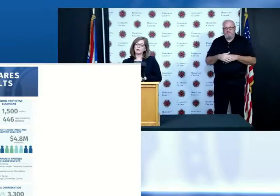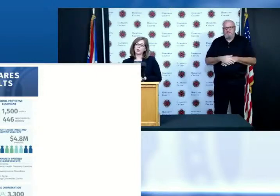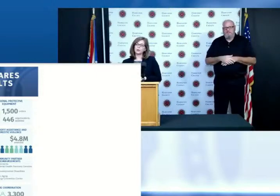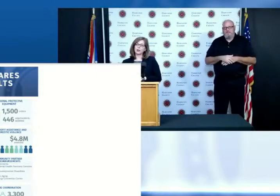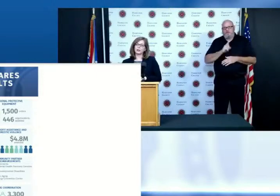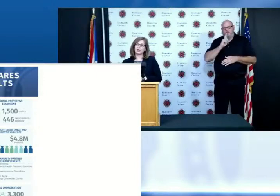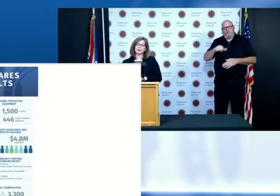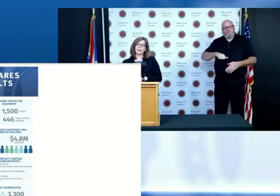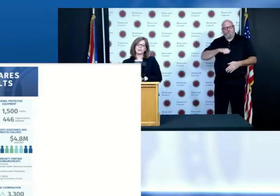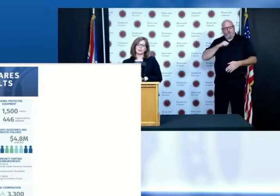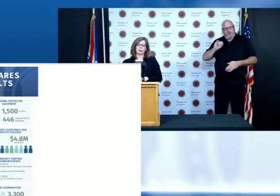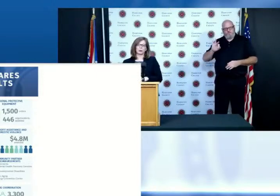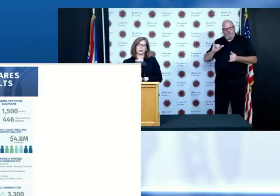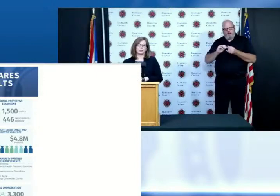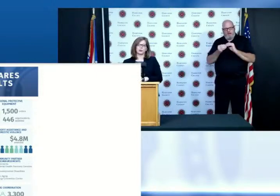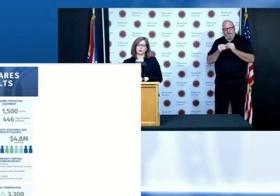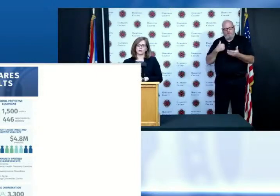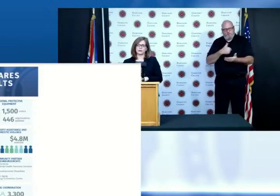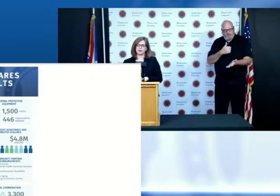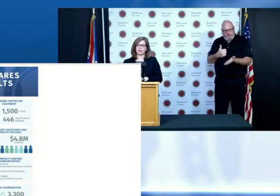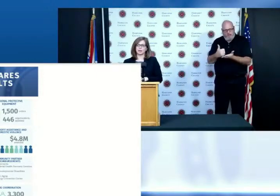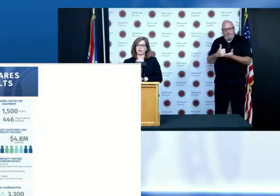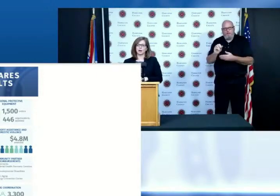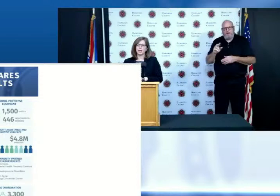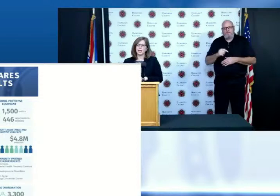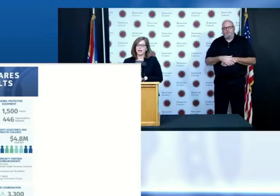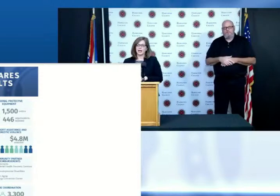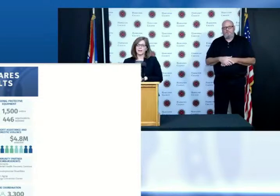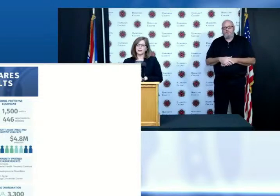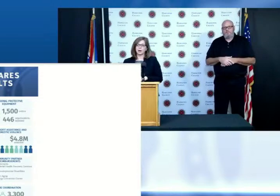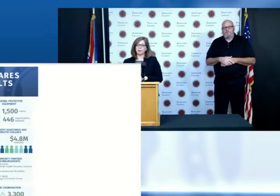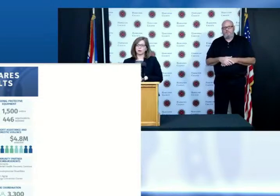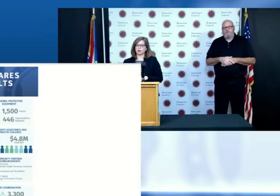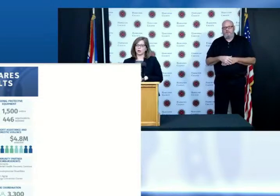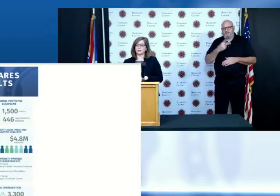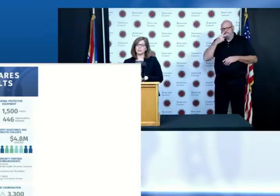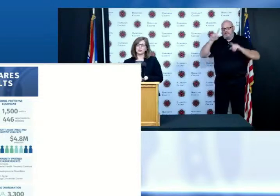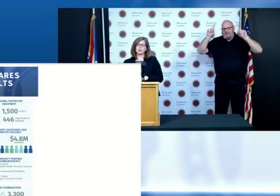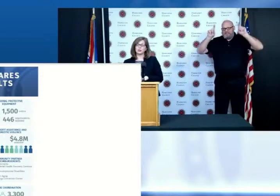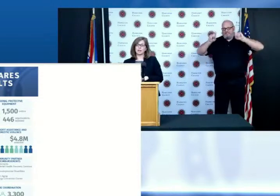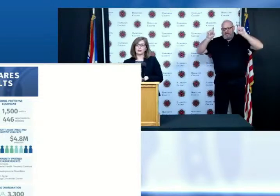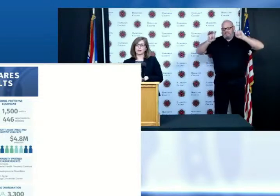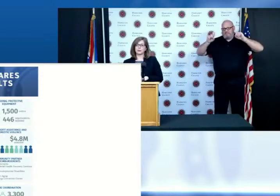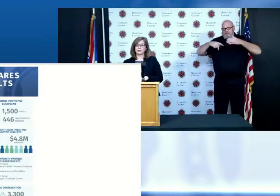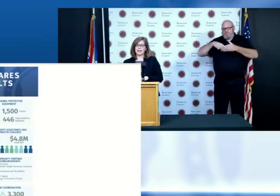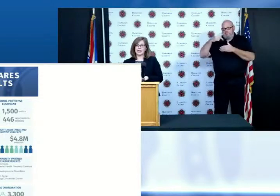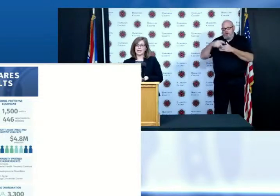course our our testing program as you can see on here that number continues to change every day